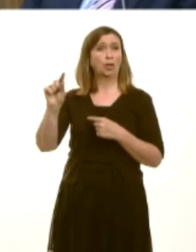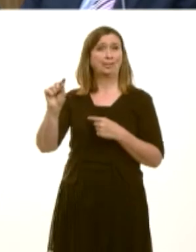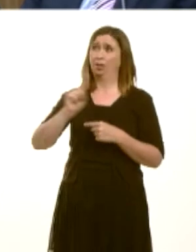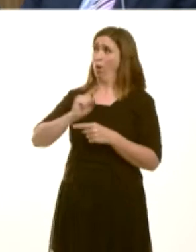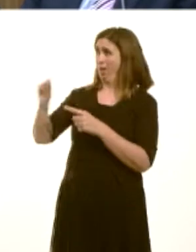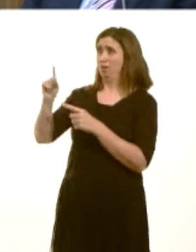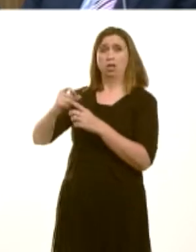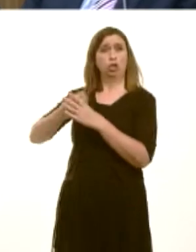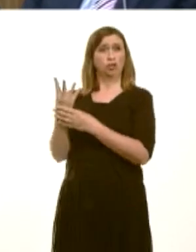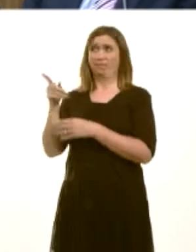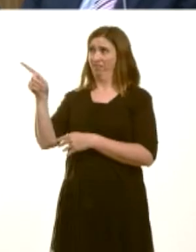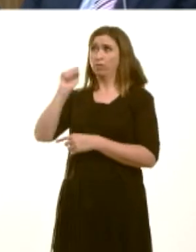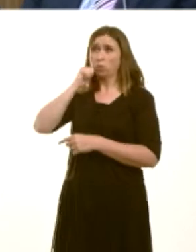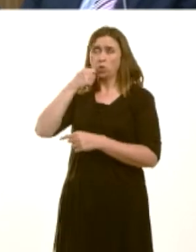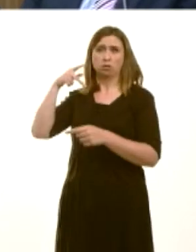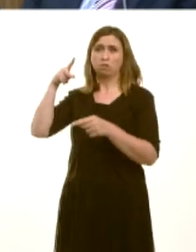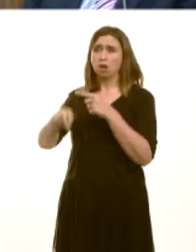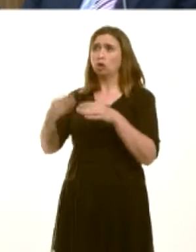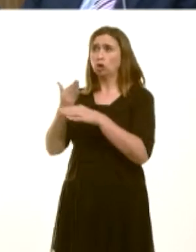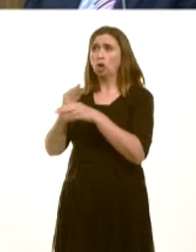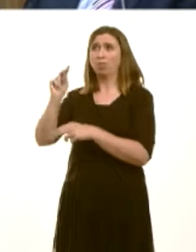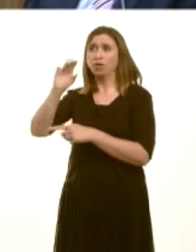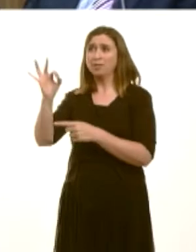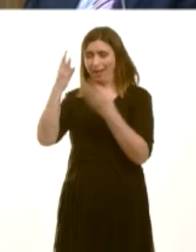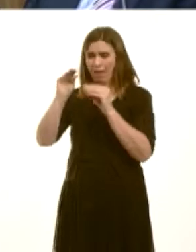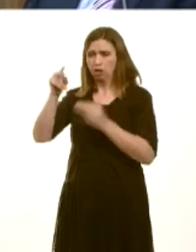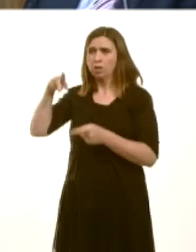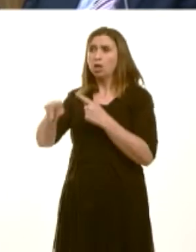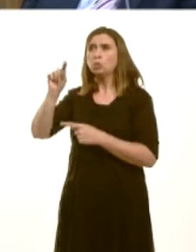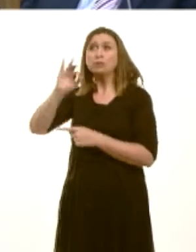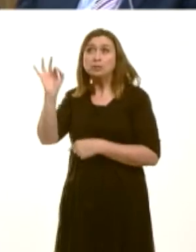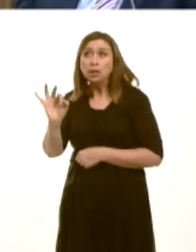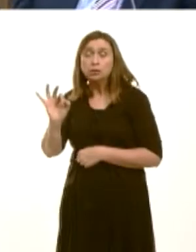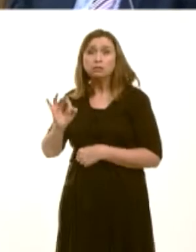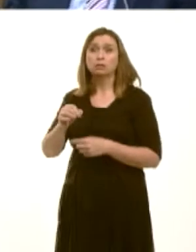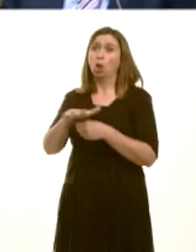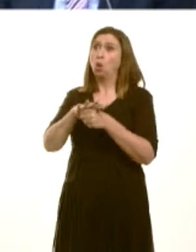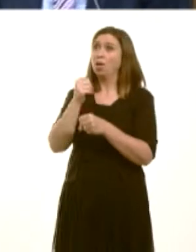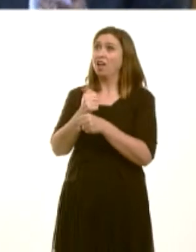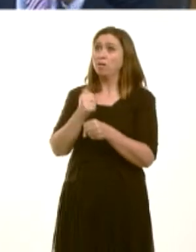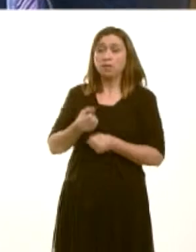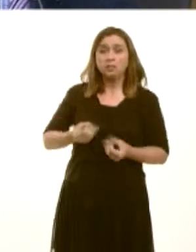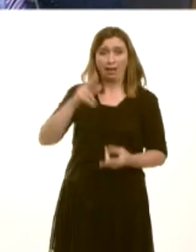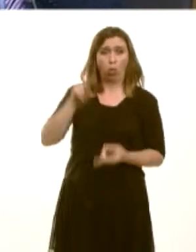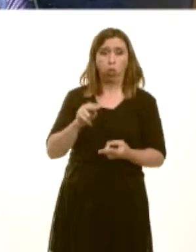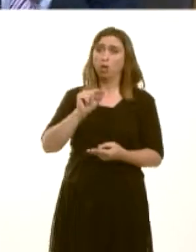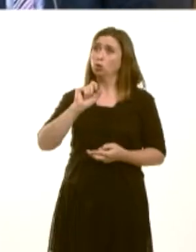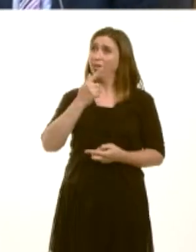they would cut job-creation schemes by 30 per cent, their education spending by 20 per cent; they would cut local government spending by 12 per cent and cut housing spending by